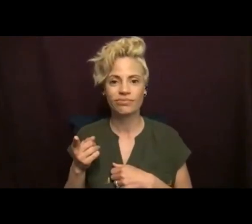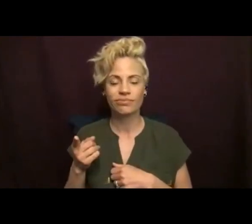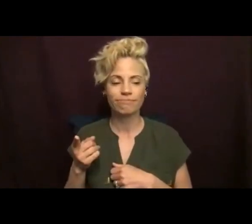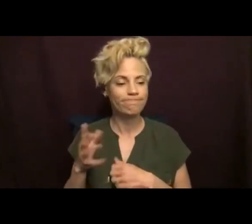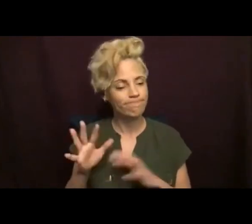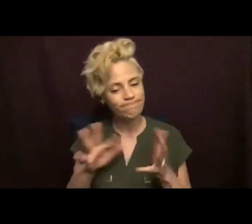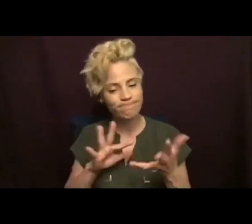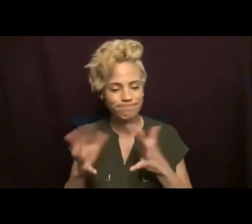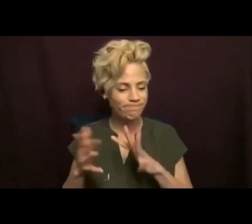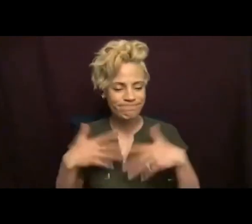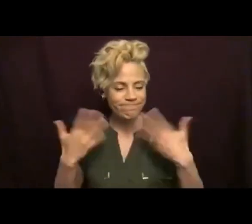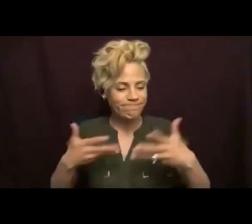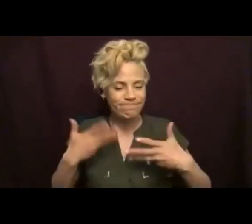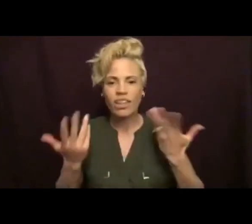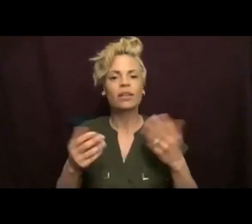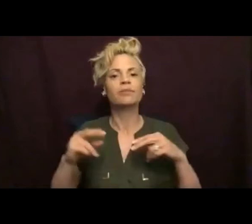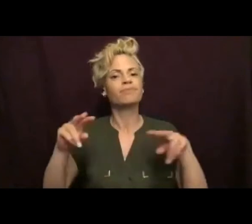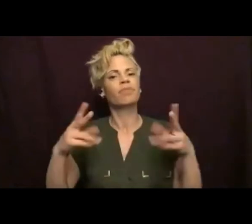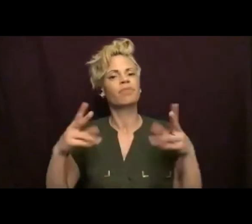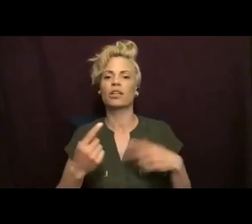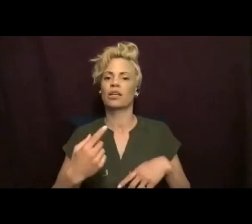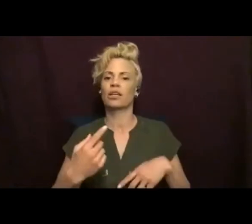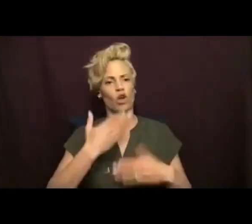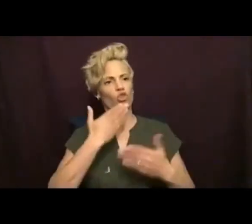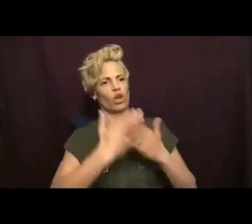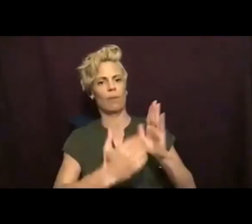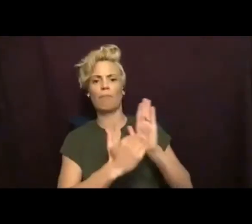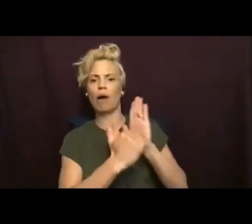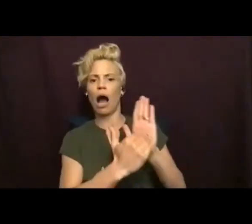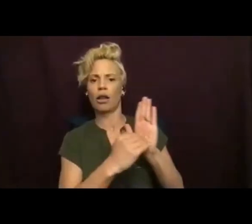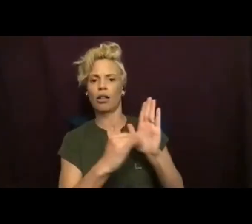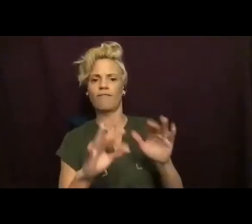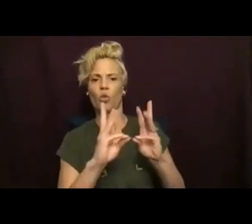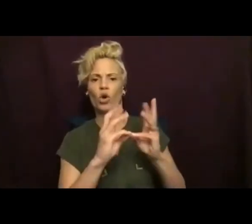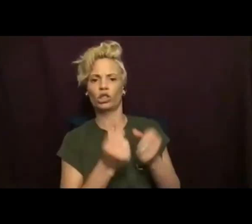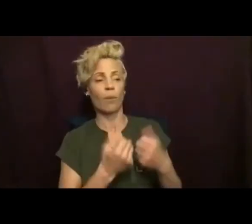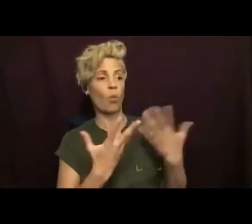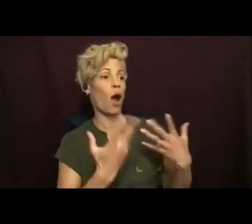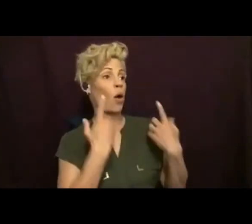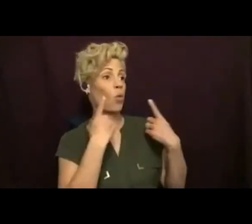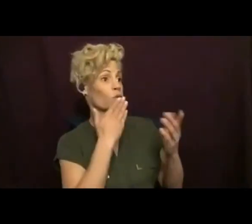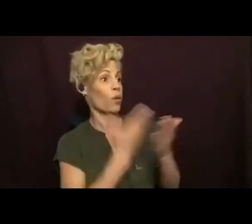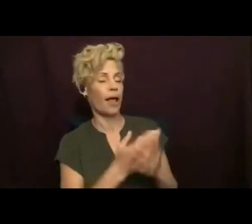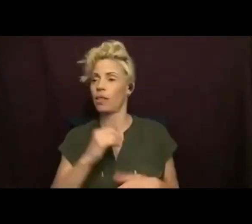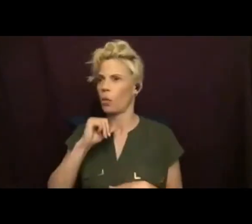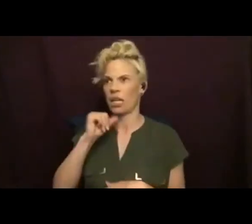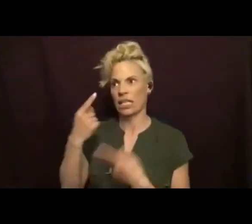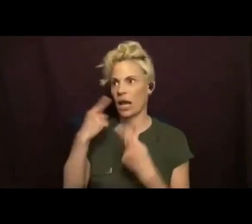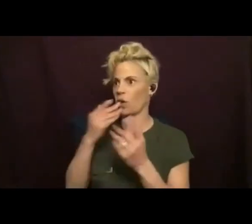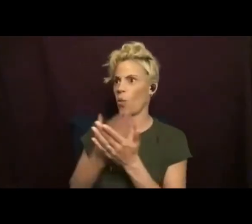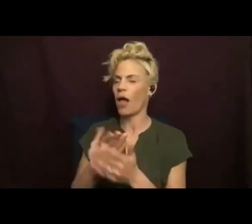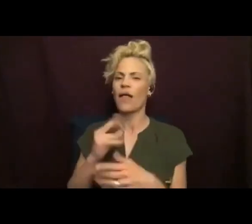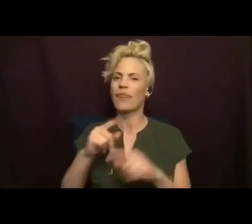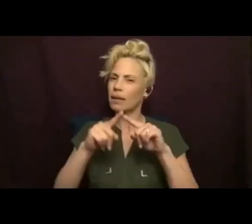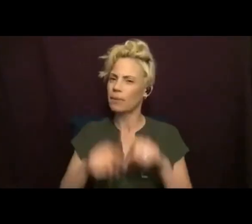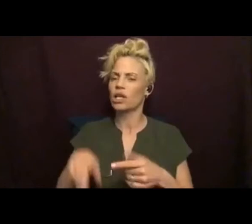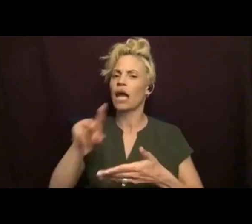I think there's like a model of work shopping that what works, what doesn't, that rests on this notion of literary merit that I think it doesn't examine its assumptions